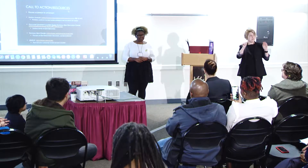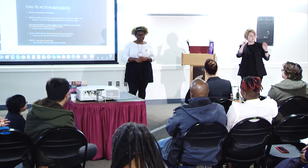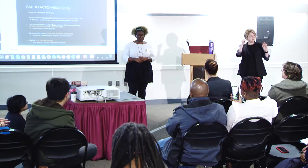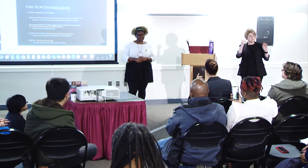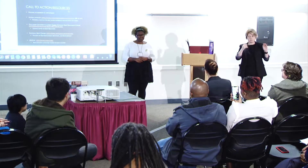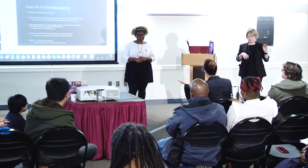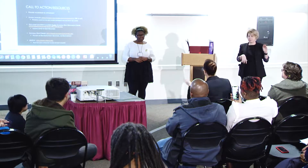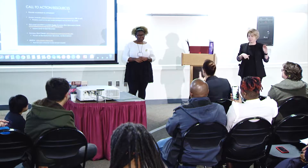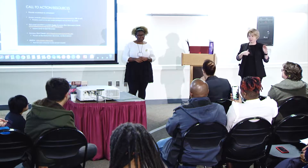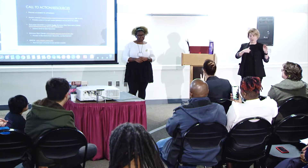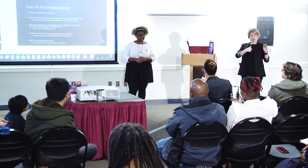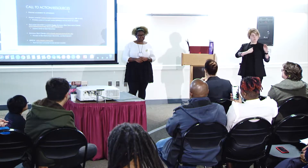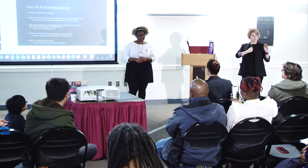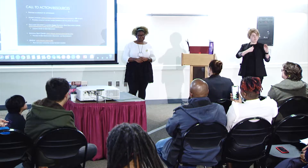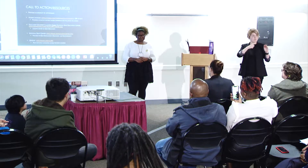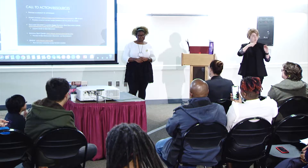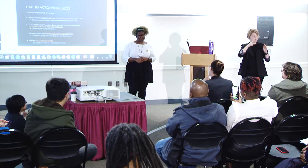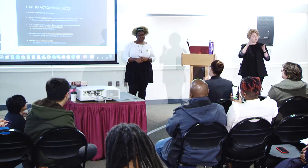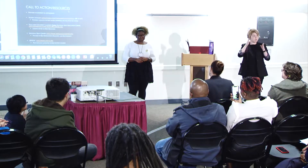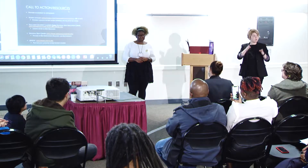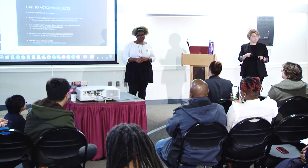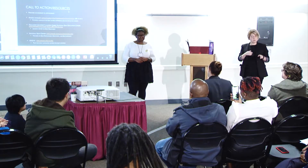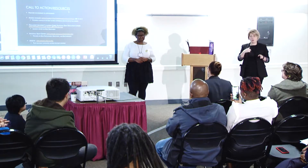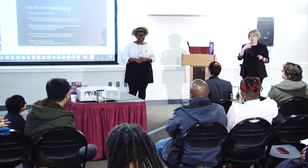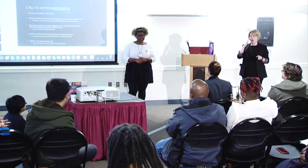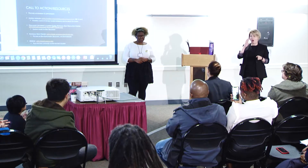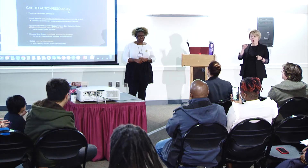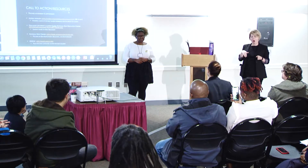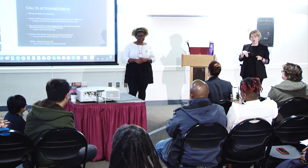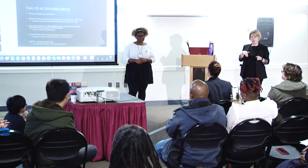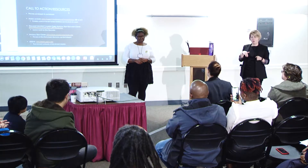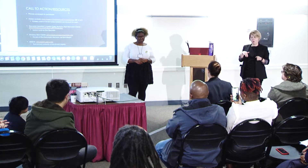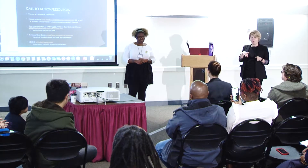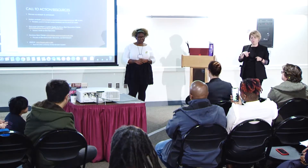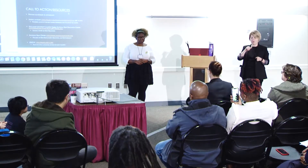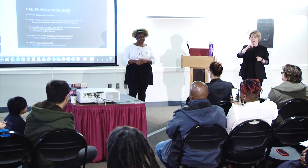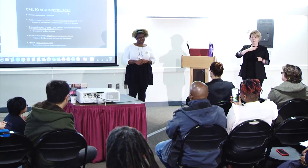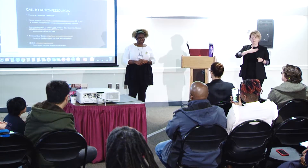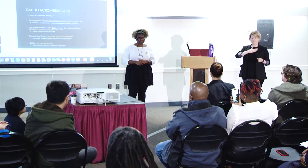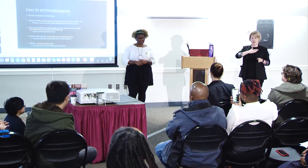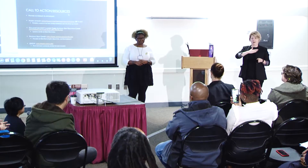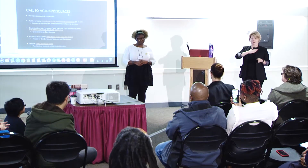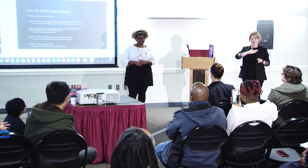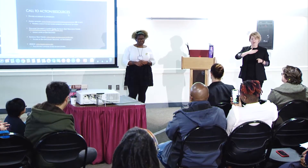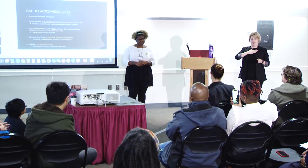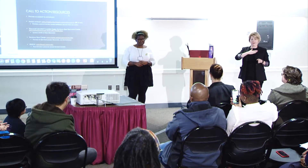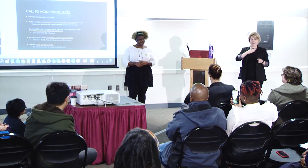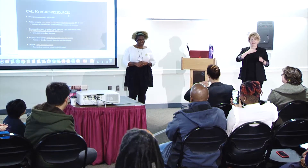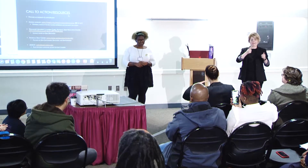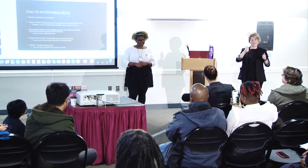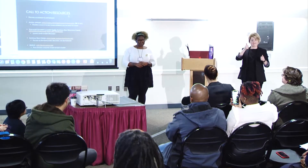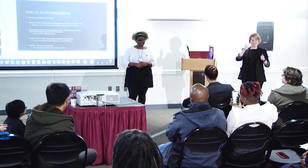And I'm a hearing person, so I know that it's definitely not, like, my place to try to dictate to anyone that's deaf